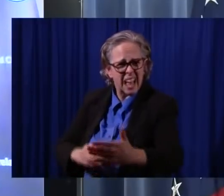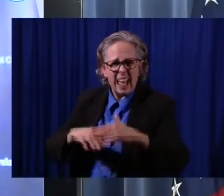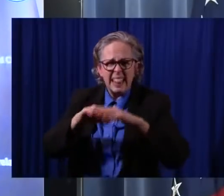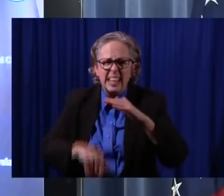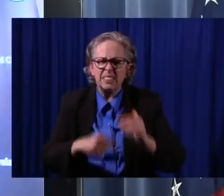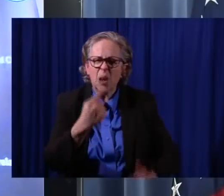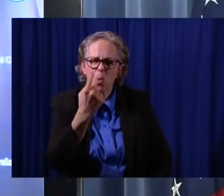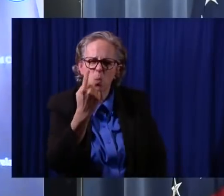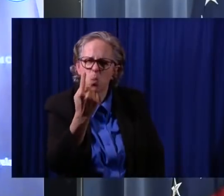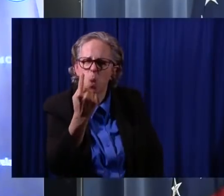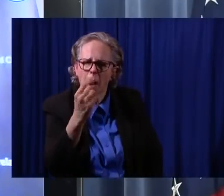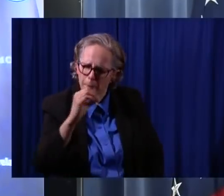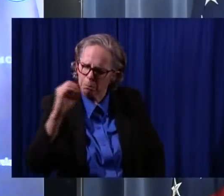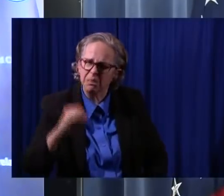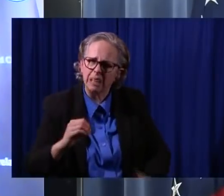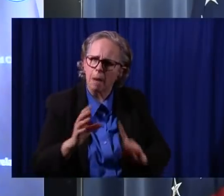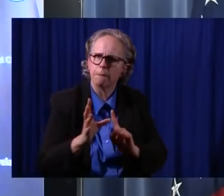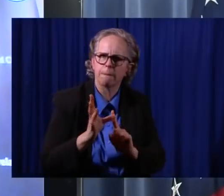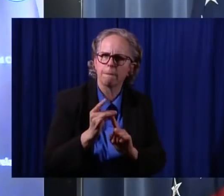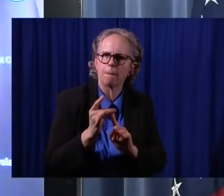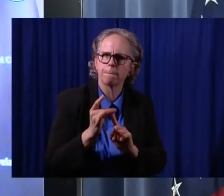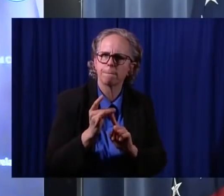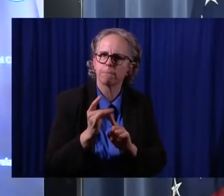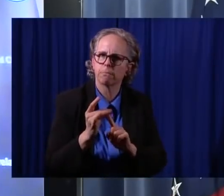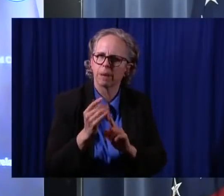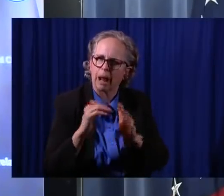I CAN ASSURE YOU THAT IS NOT THE CASE, HOSPITALS ARE ONE OF